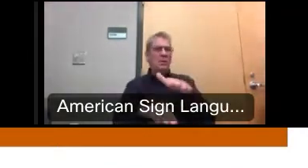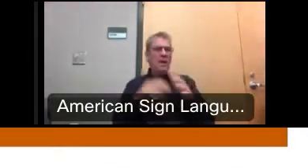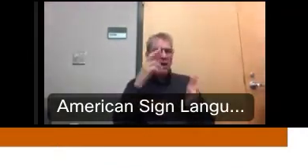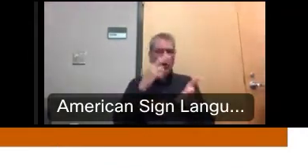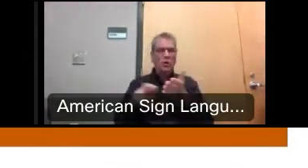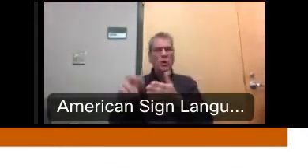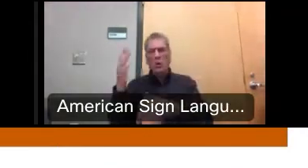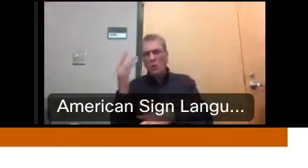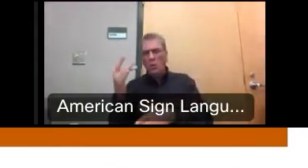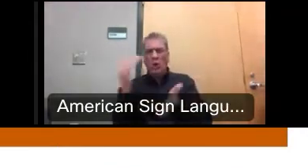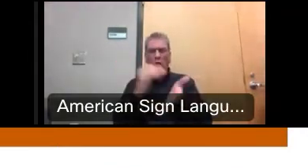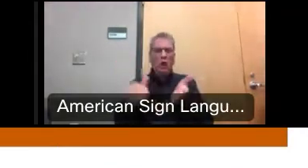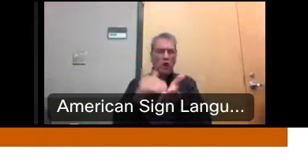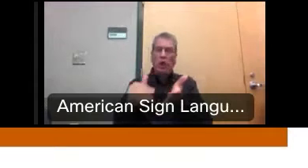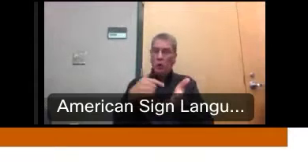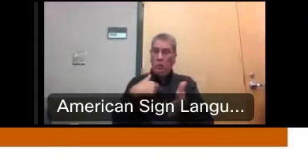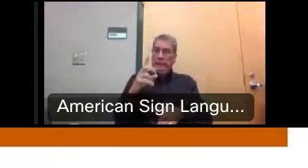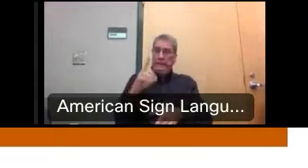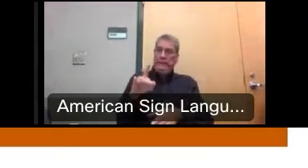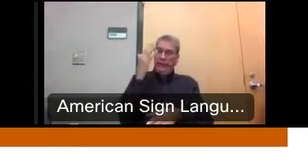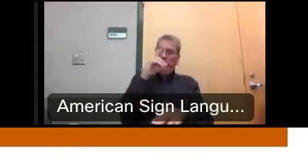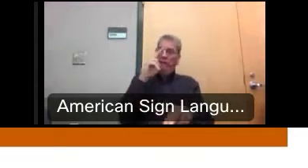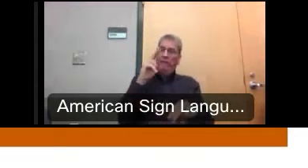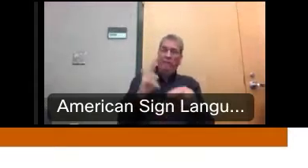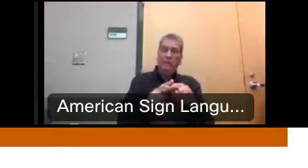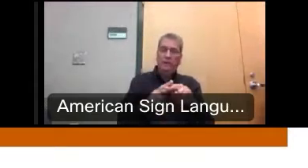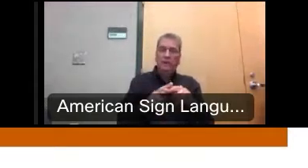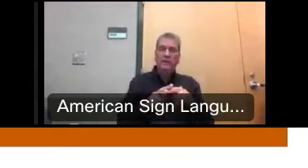That, like, we did this because it was fun, and it was a cool health com idea and then